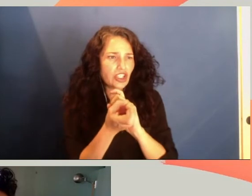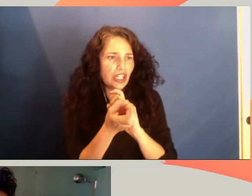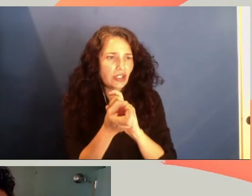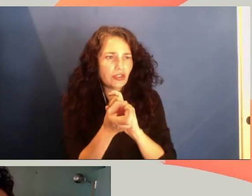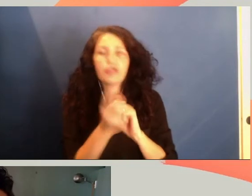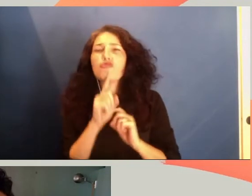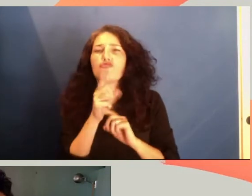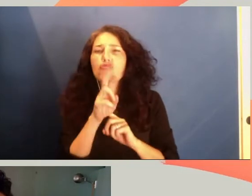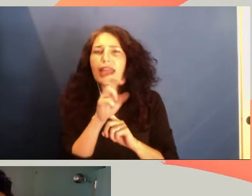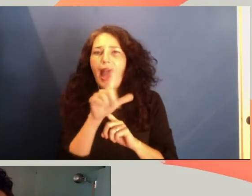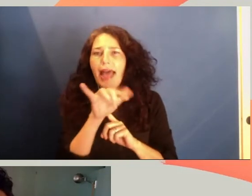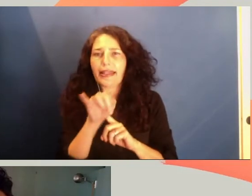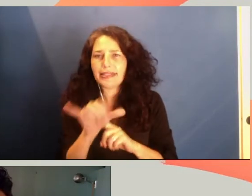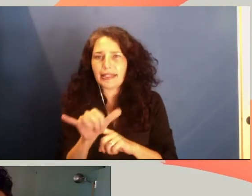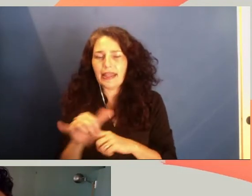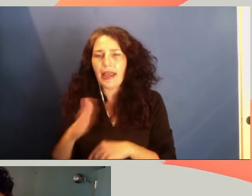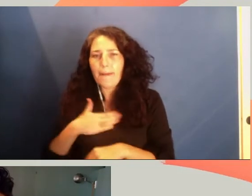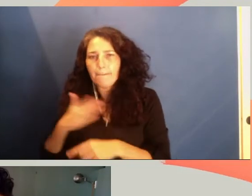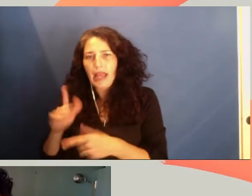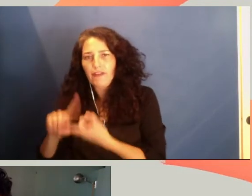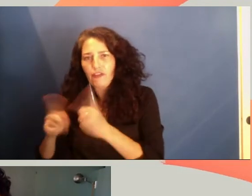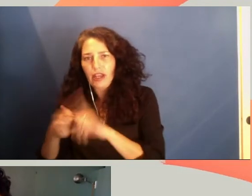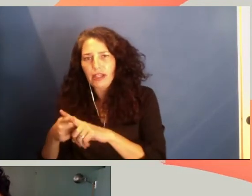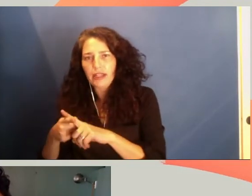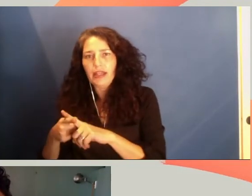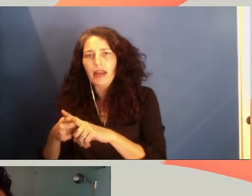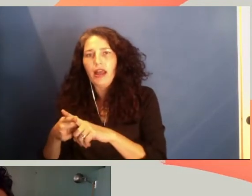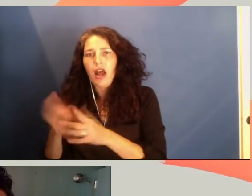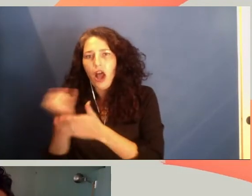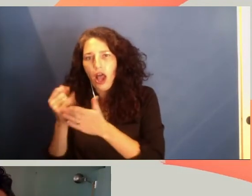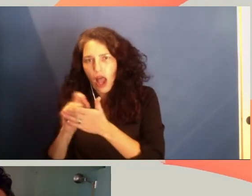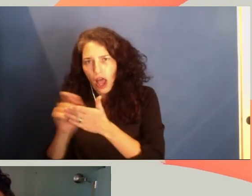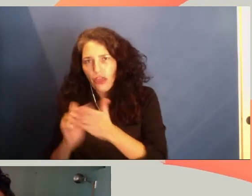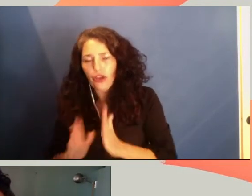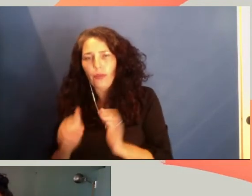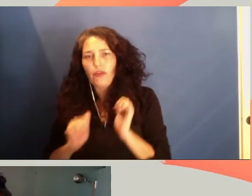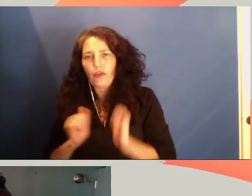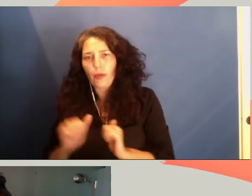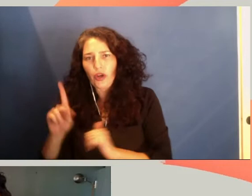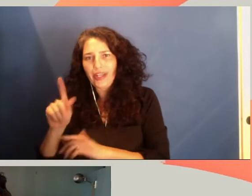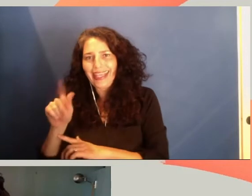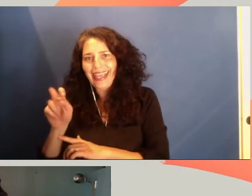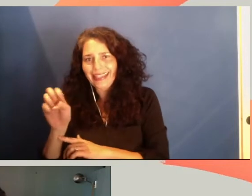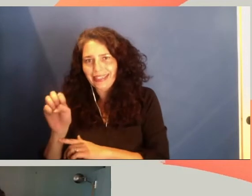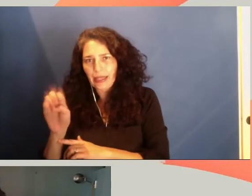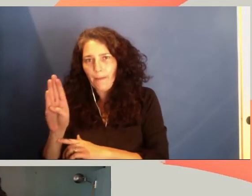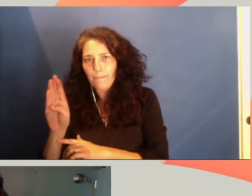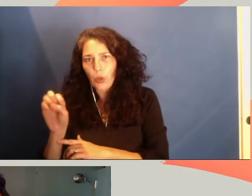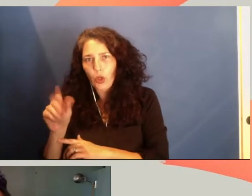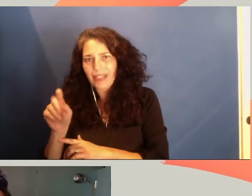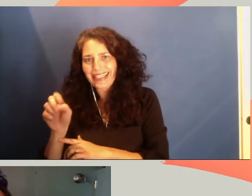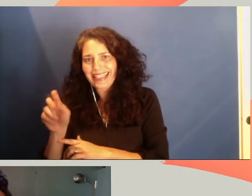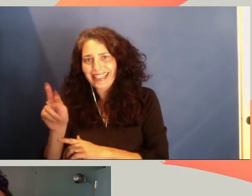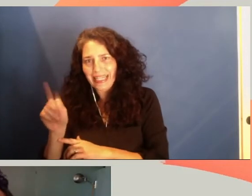Now, my friend, author and performer, Kate Bornstein, taught me something that I believe she heard the Dalai Lama say, which was,